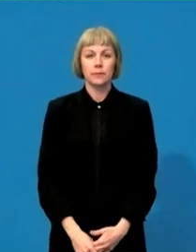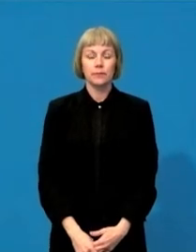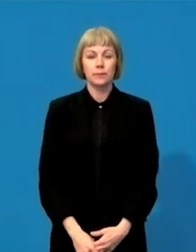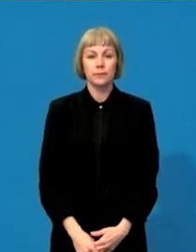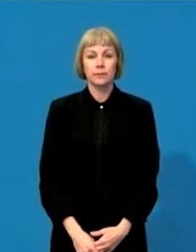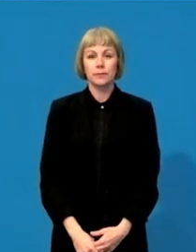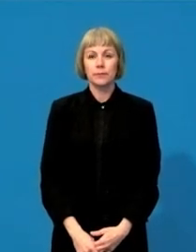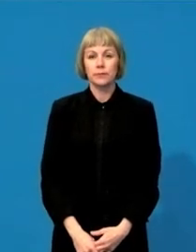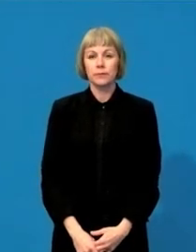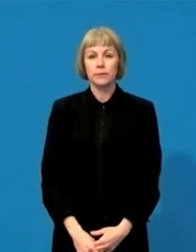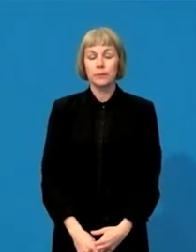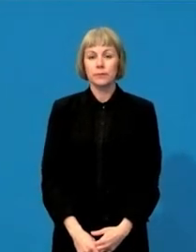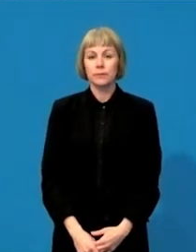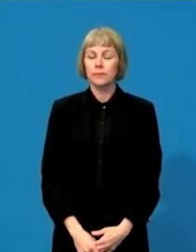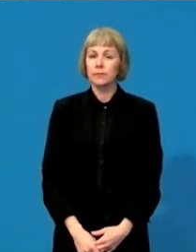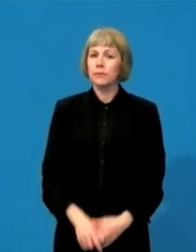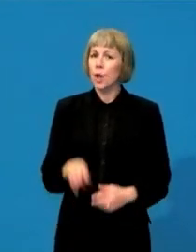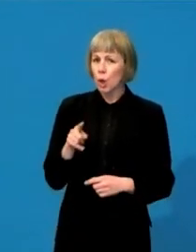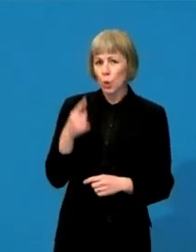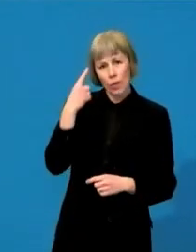Do you think that the NDIS is flexible?